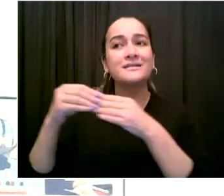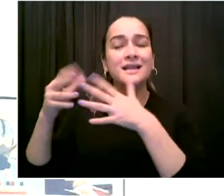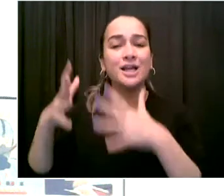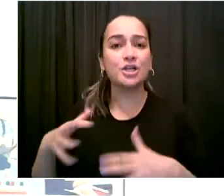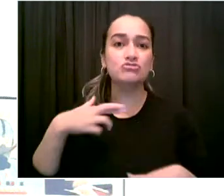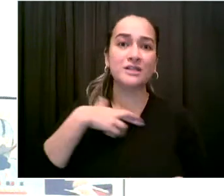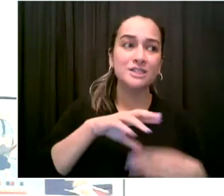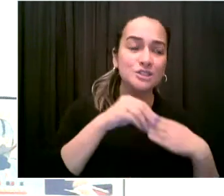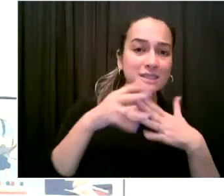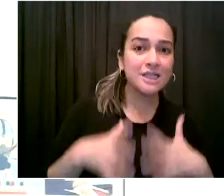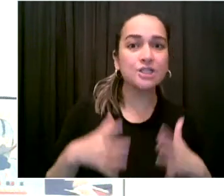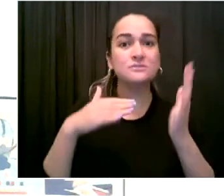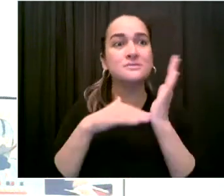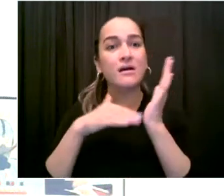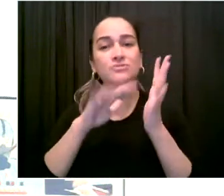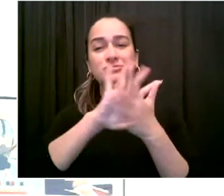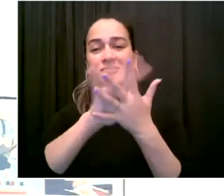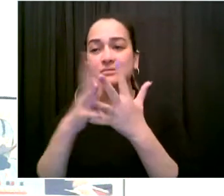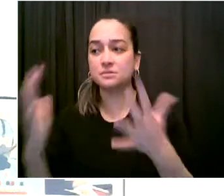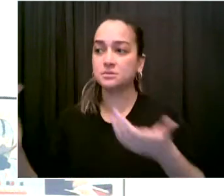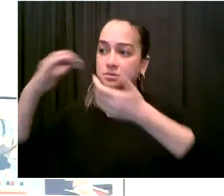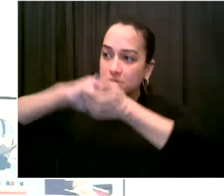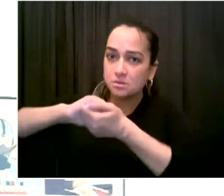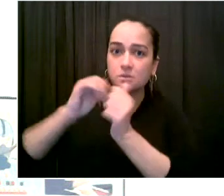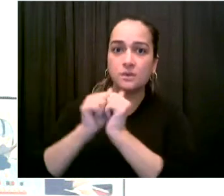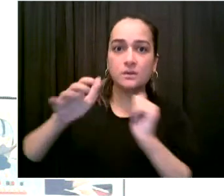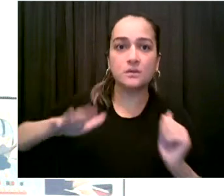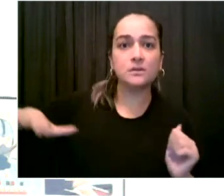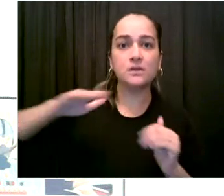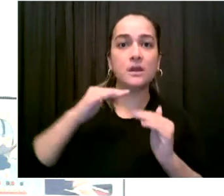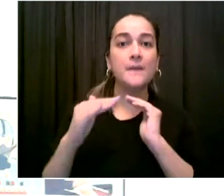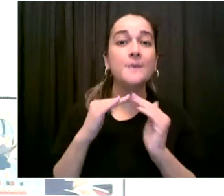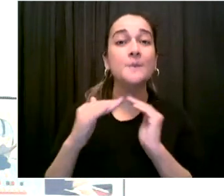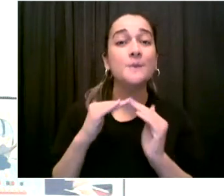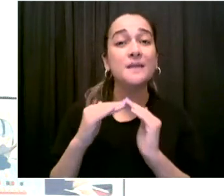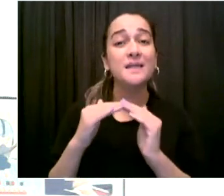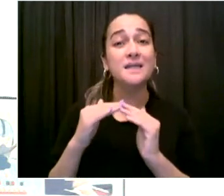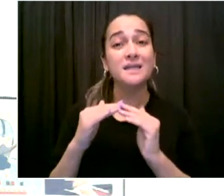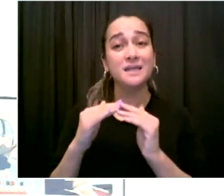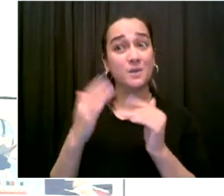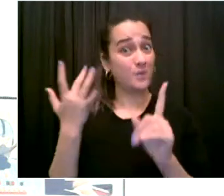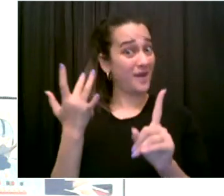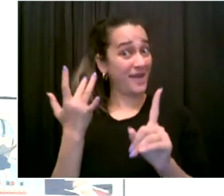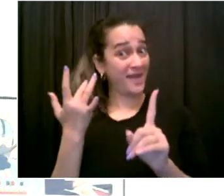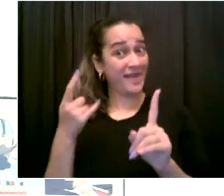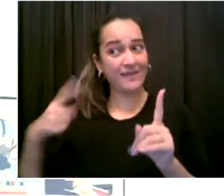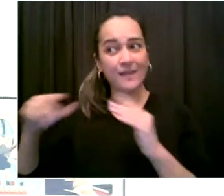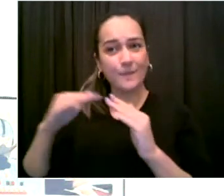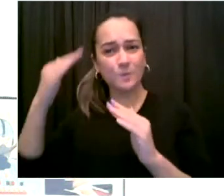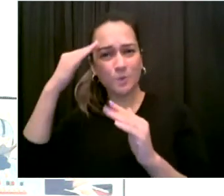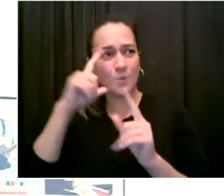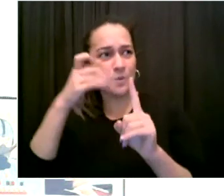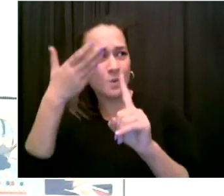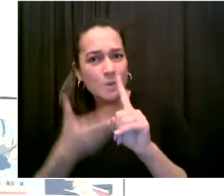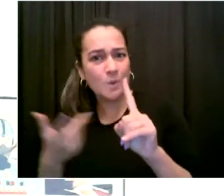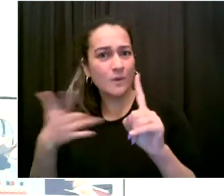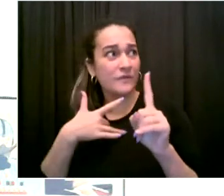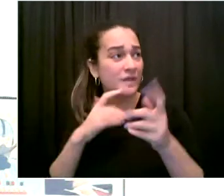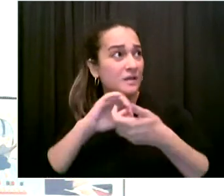I LATINO COMMUNITY AND ALSO TARGETED MANY OF OUR PUBLIC AWARENESS CAMPAIGNS IN